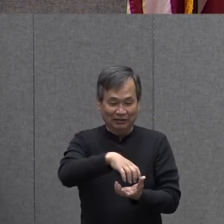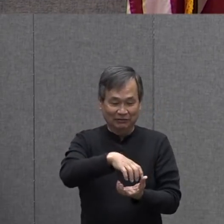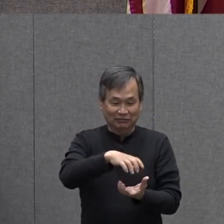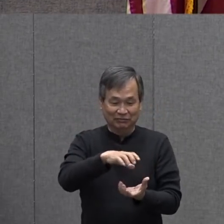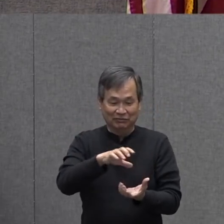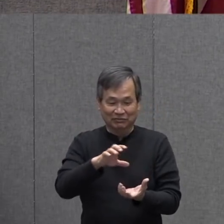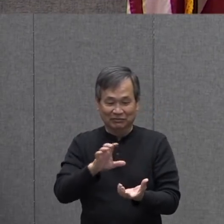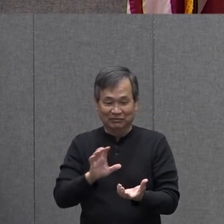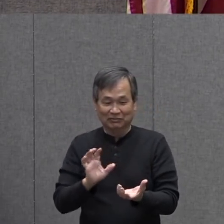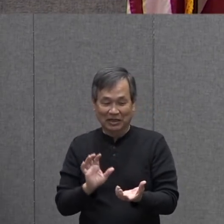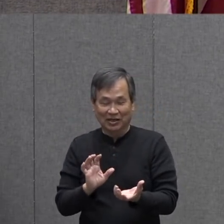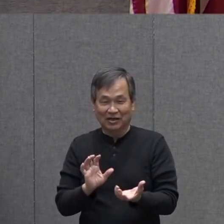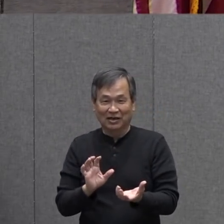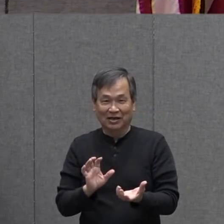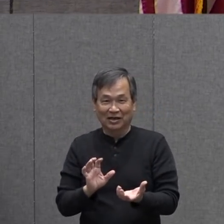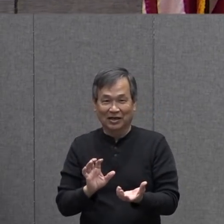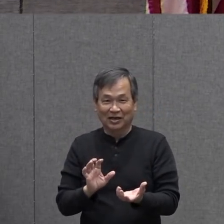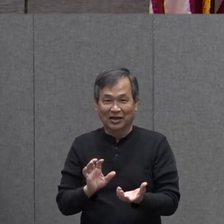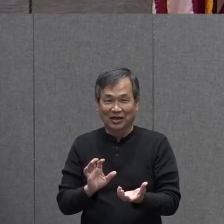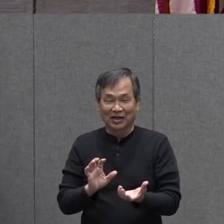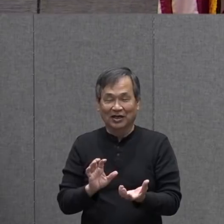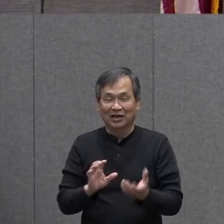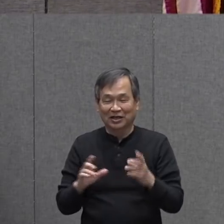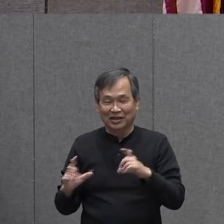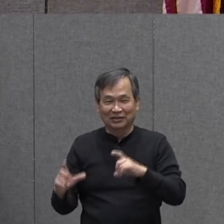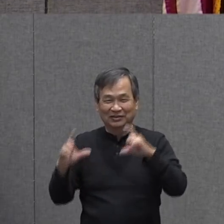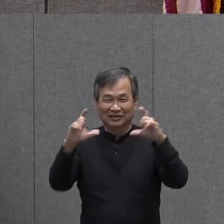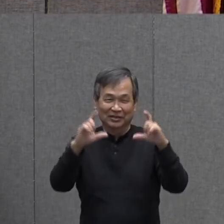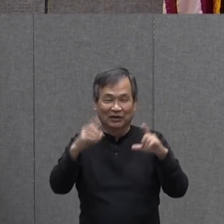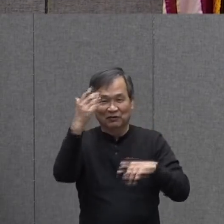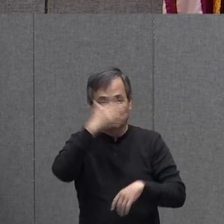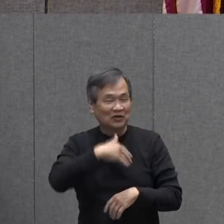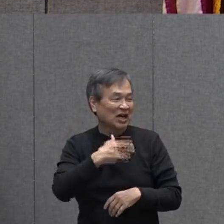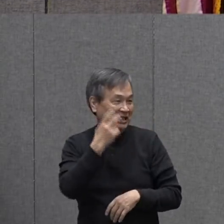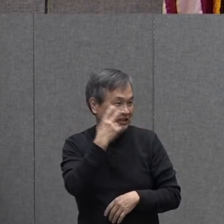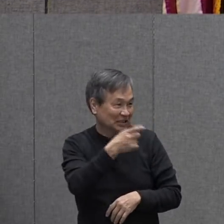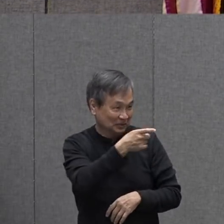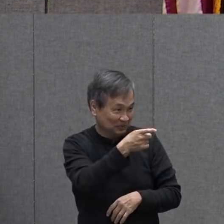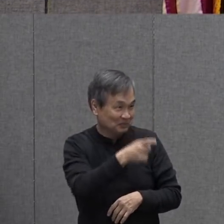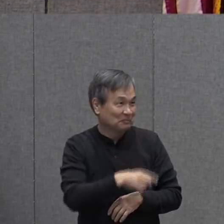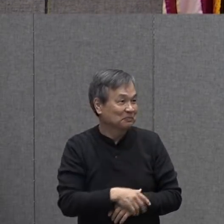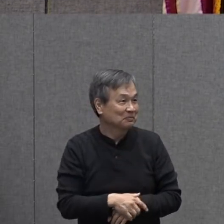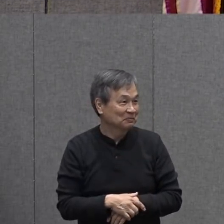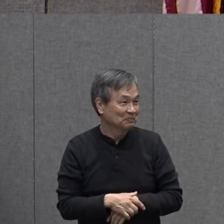can come off, and this is the front side and this is what the inside of the back looks like.